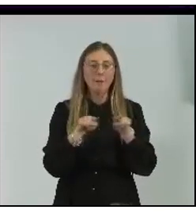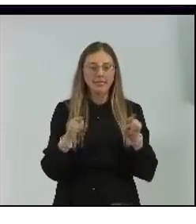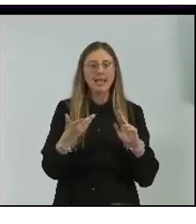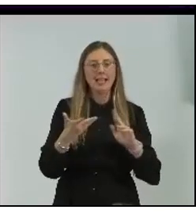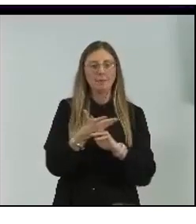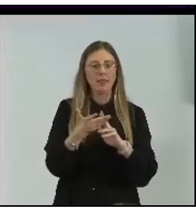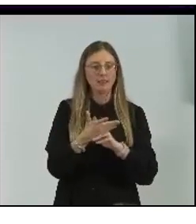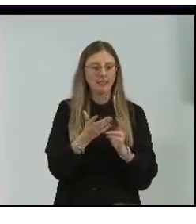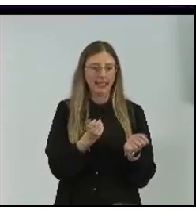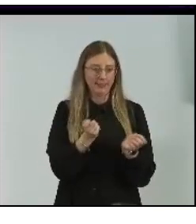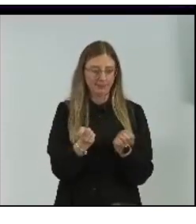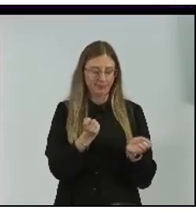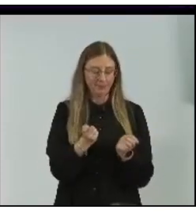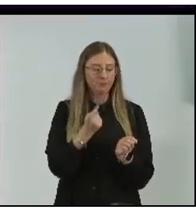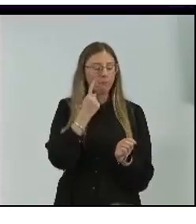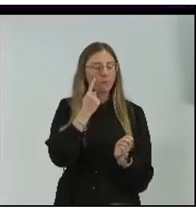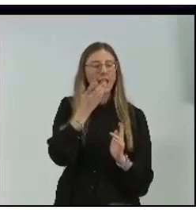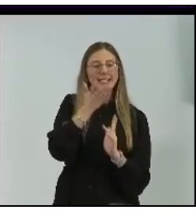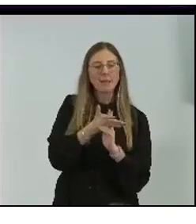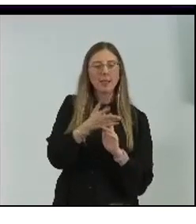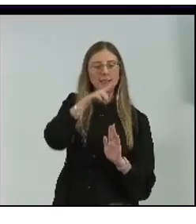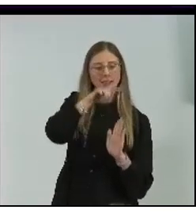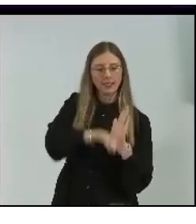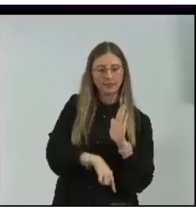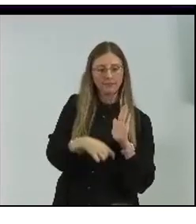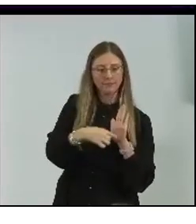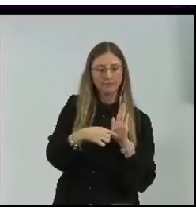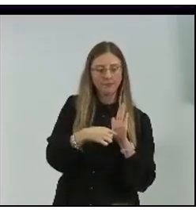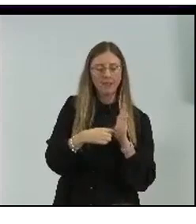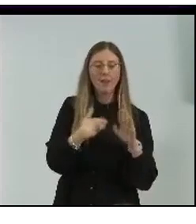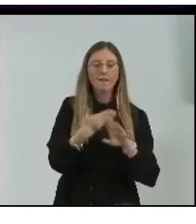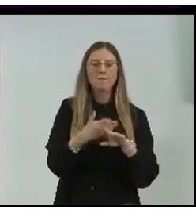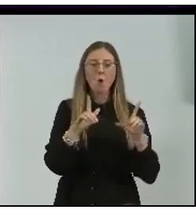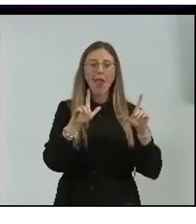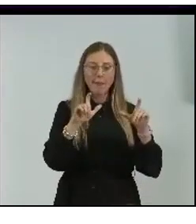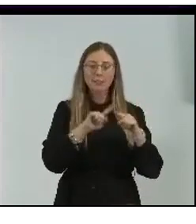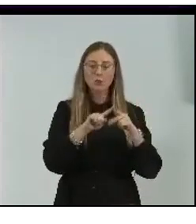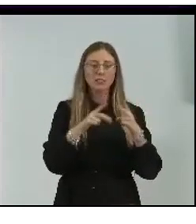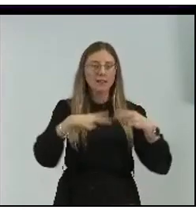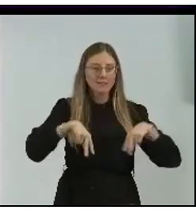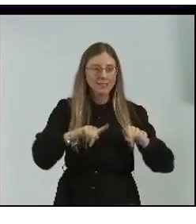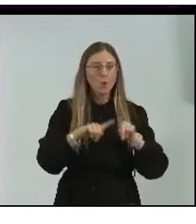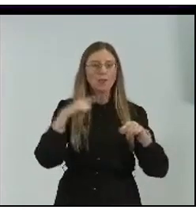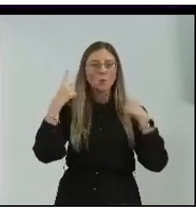focuses on the accessibility requirements related to images, video and audio.